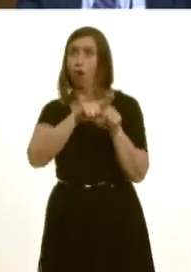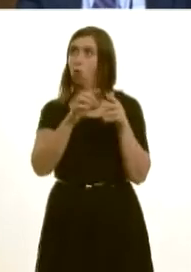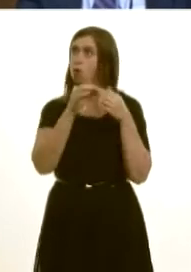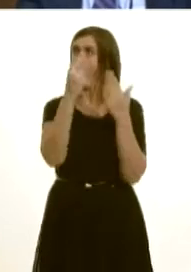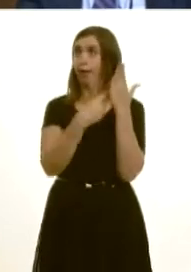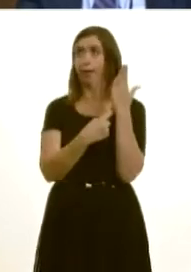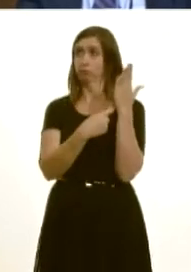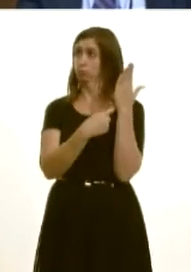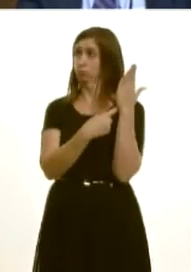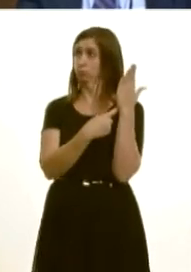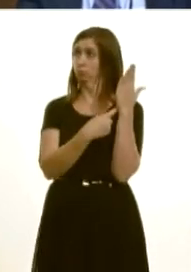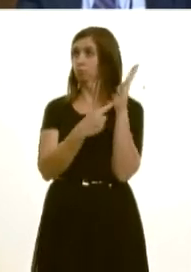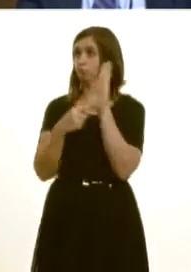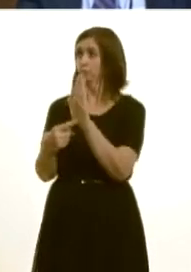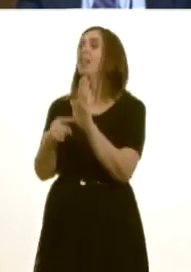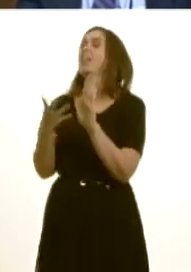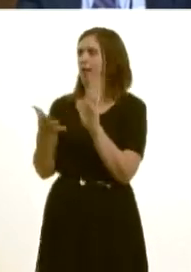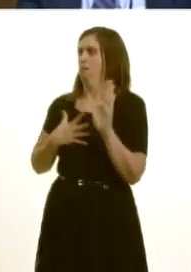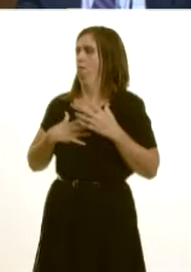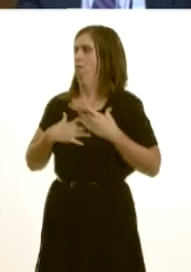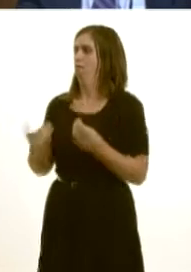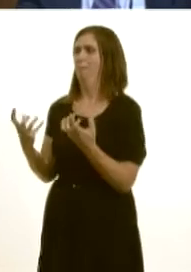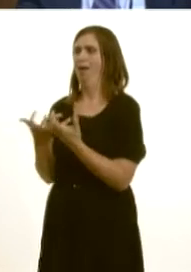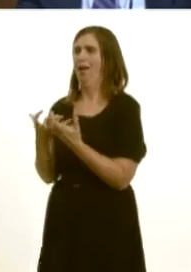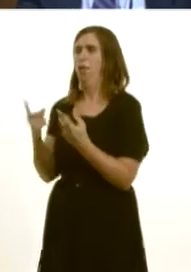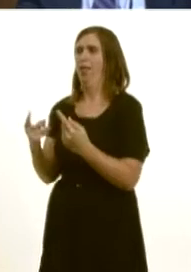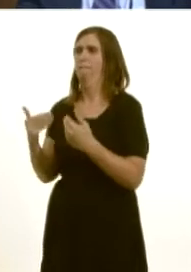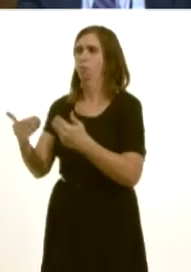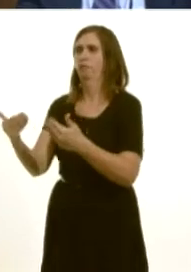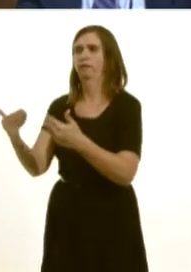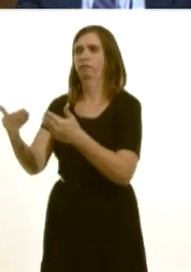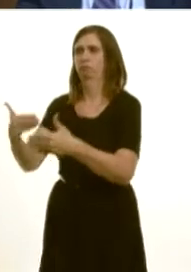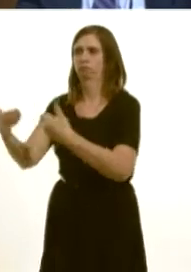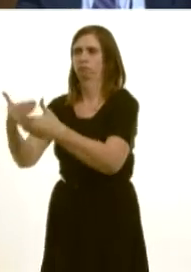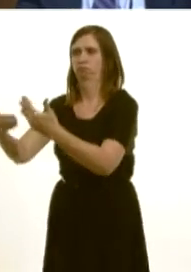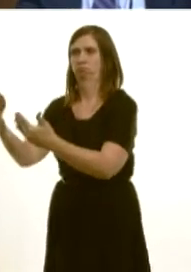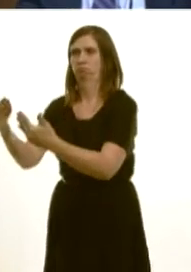it would be for them to decide how they wish to move forward. Under certain circumstances,